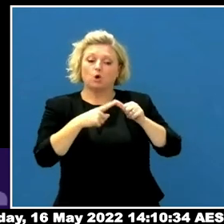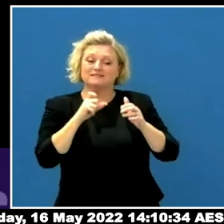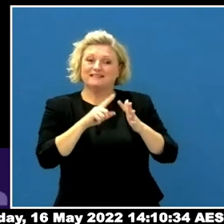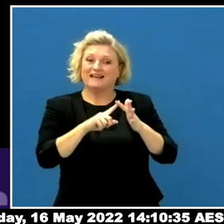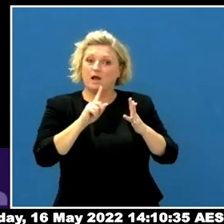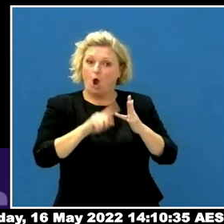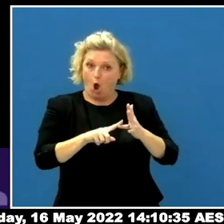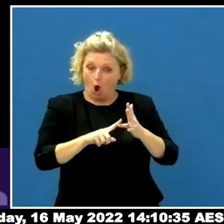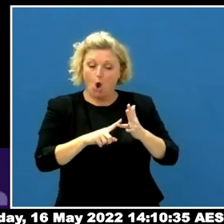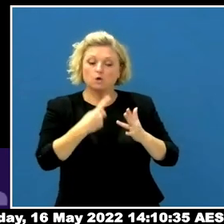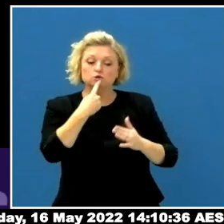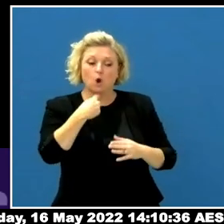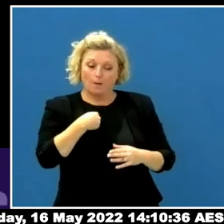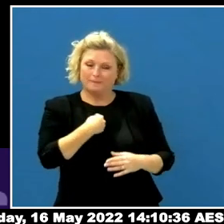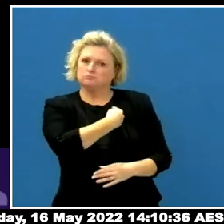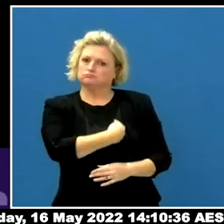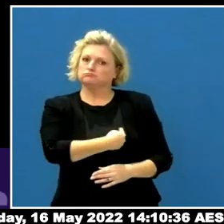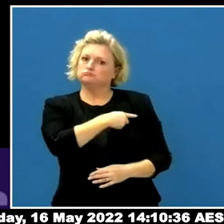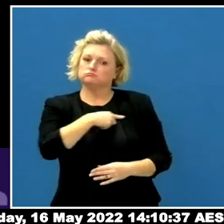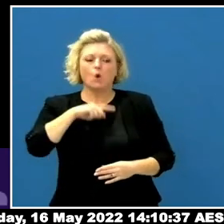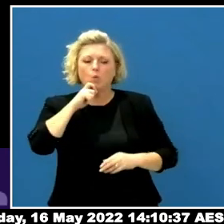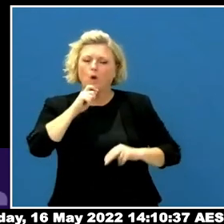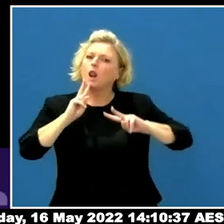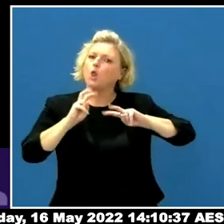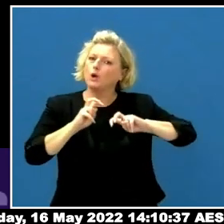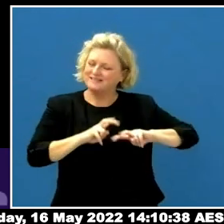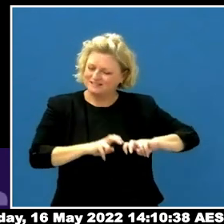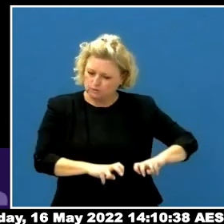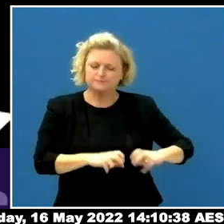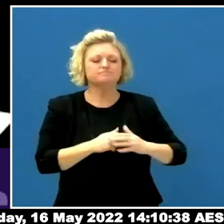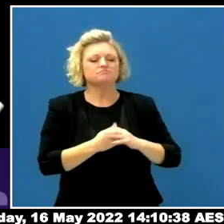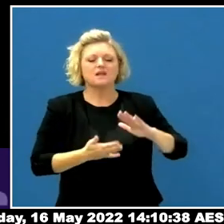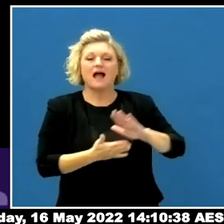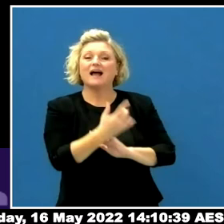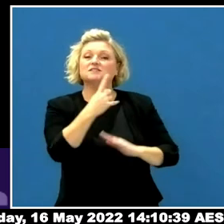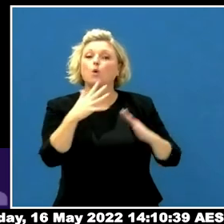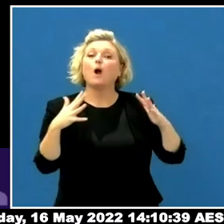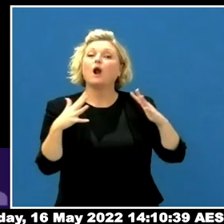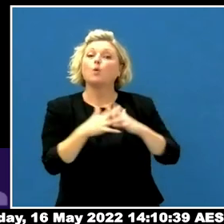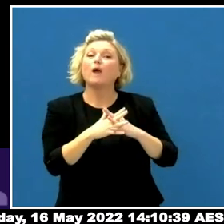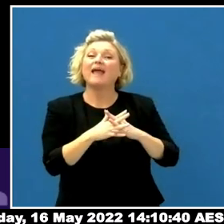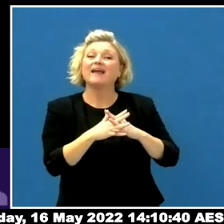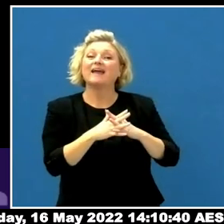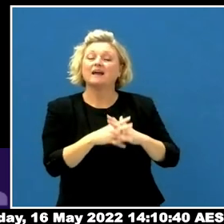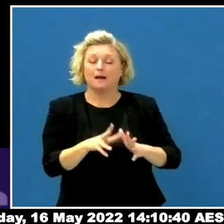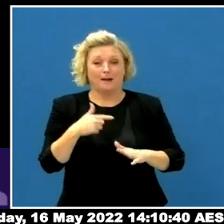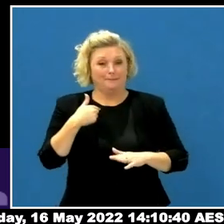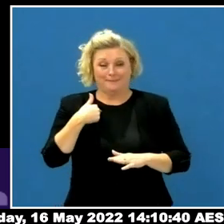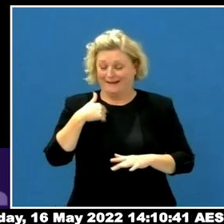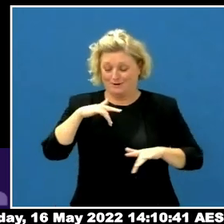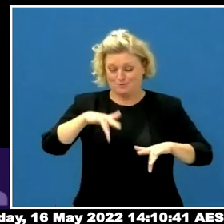he would get back to me within a week, and I'm still waiting for them to get back to me. Can I walk you through a couple of documents.